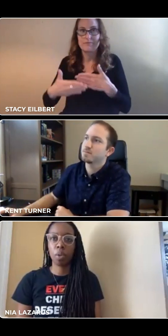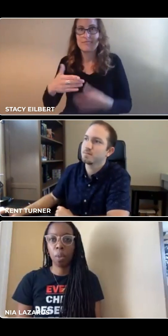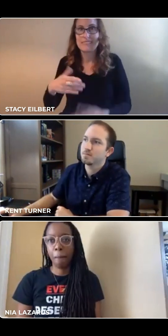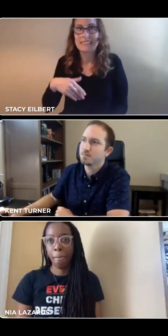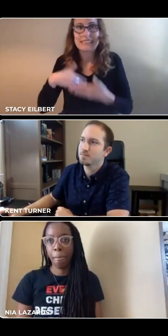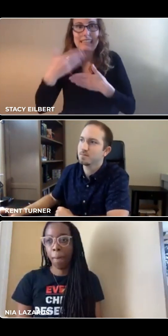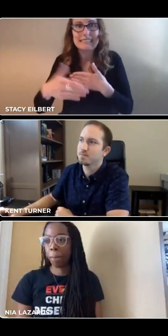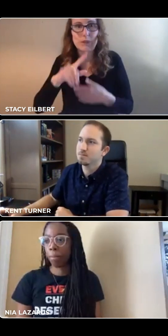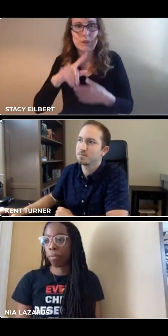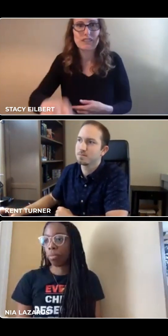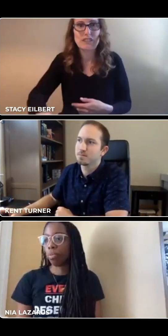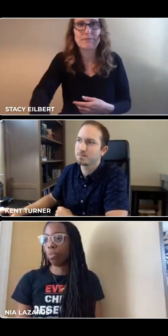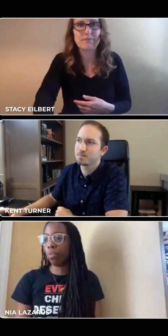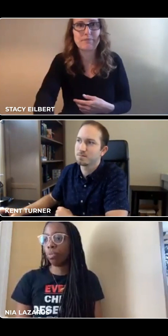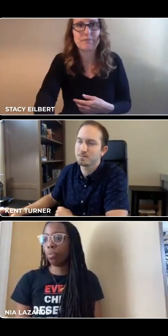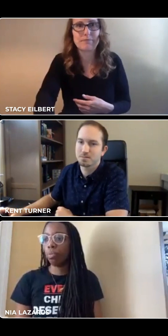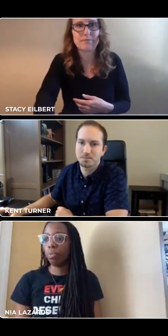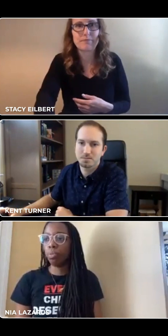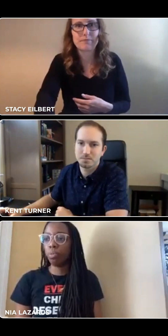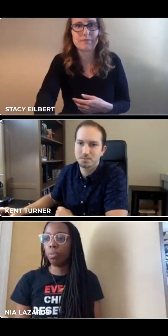So, yes, you're definitely right.